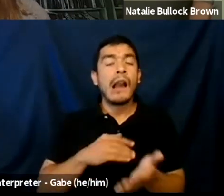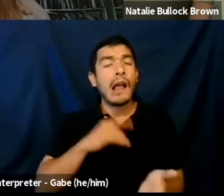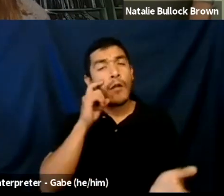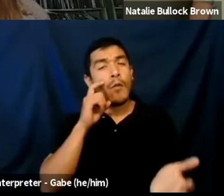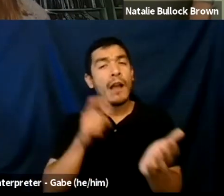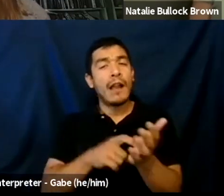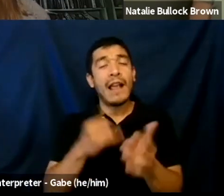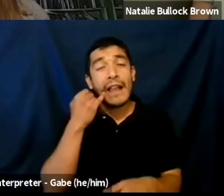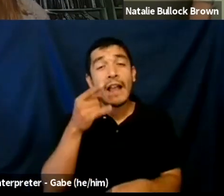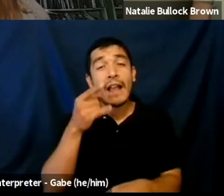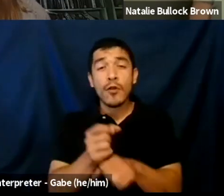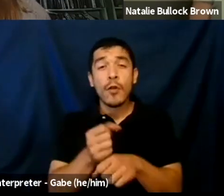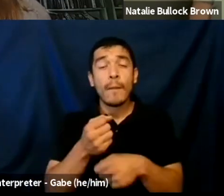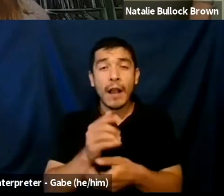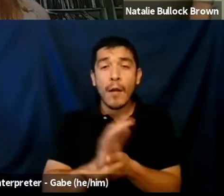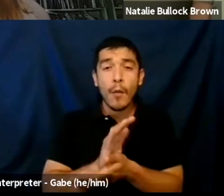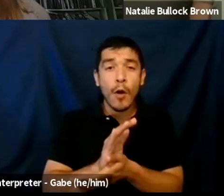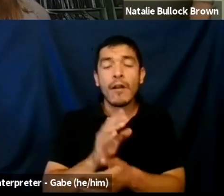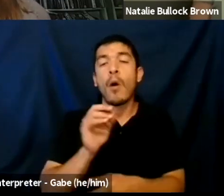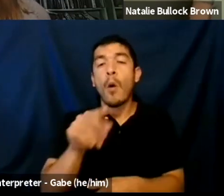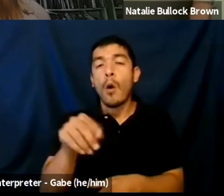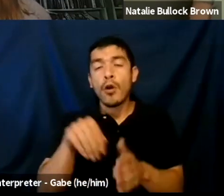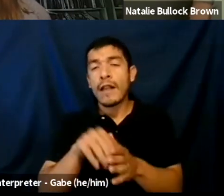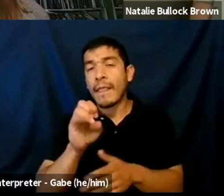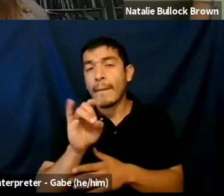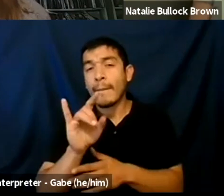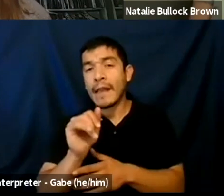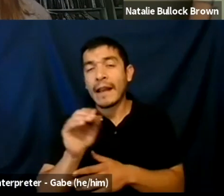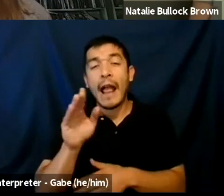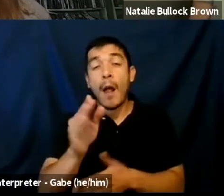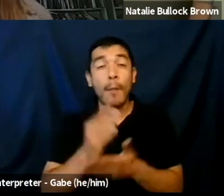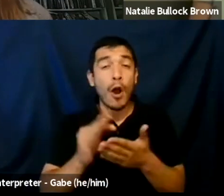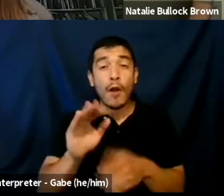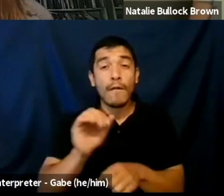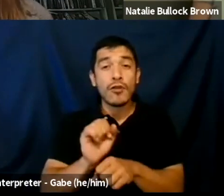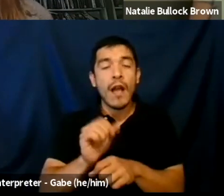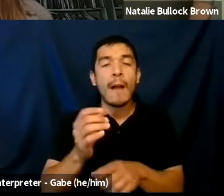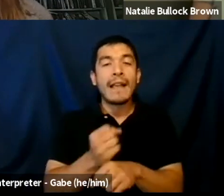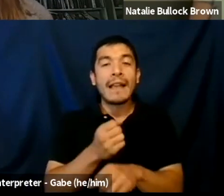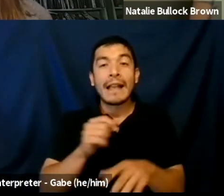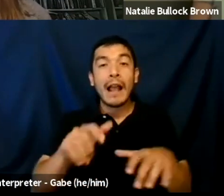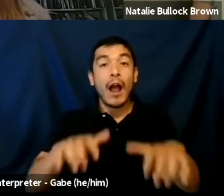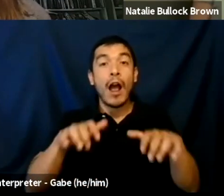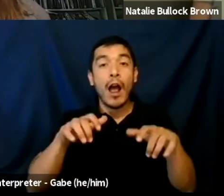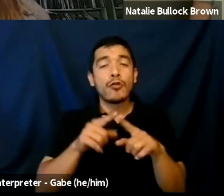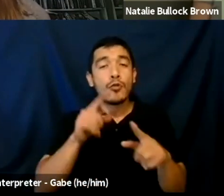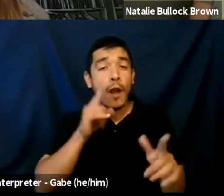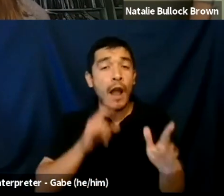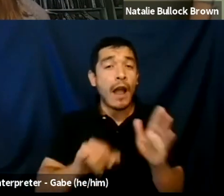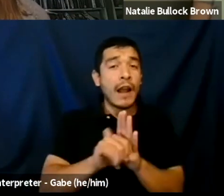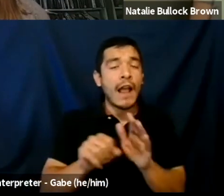if you're in the media and a key part of your job is getting an audience to identify with the character that you're portraying,